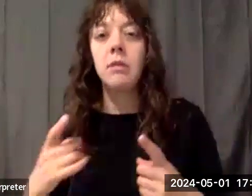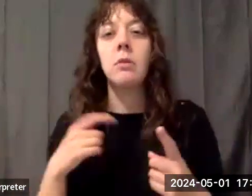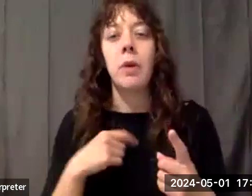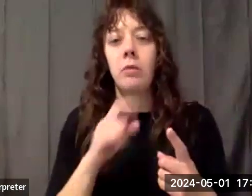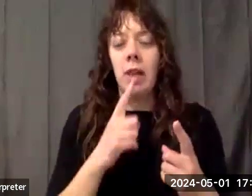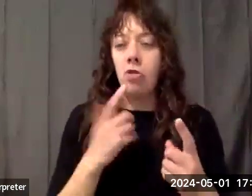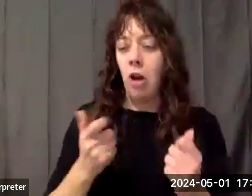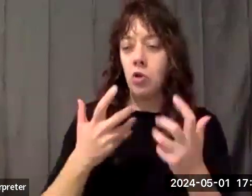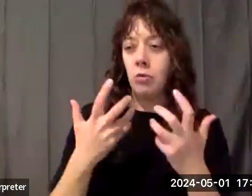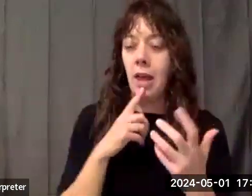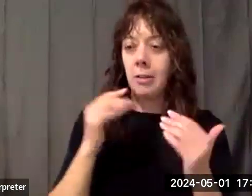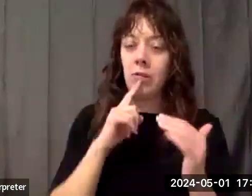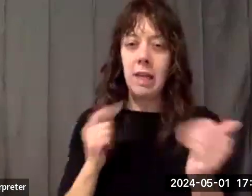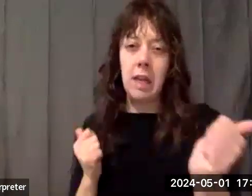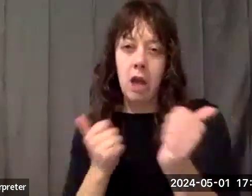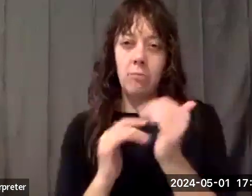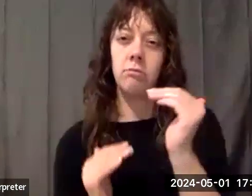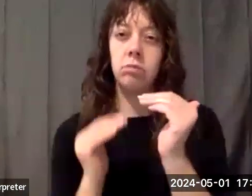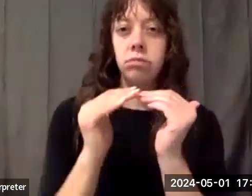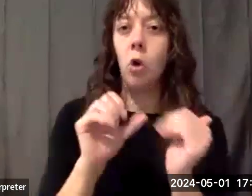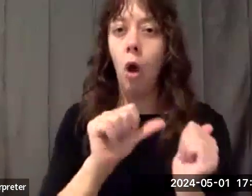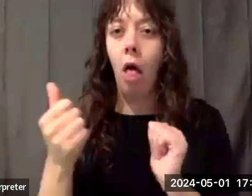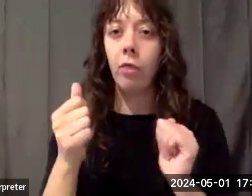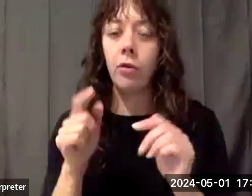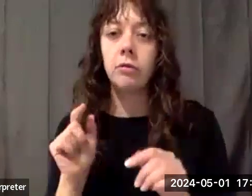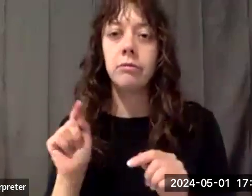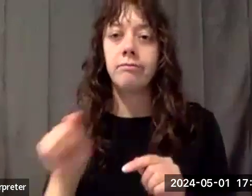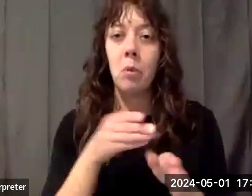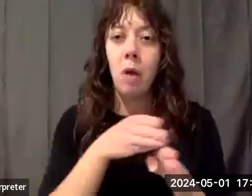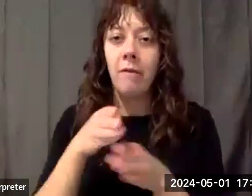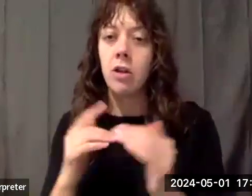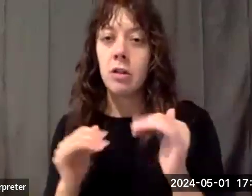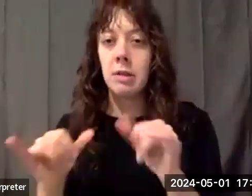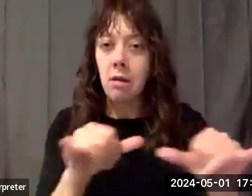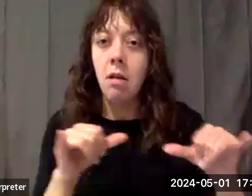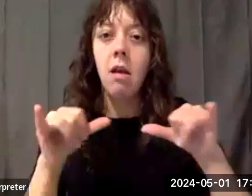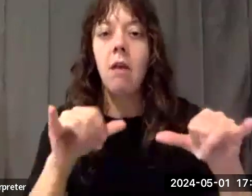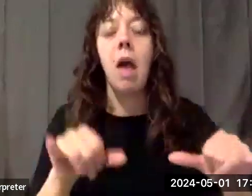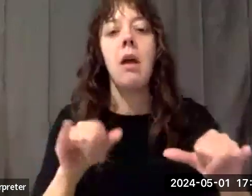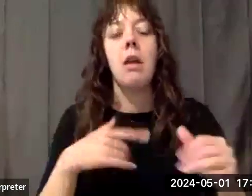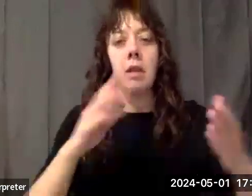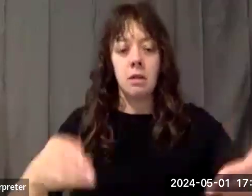to really have clarity on how we're performing and whether or not the changes that we're making will have the positive